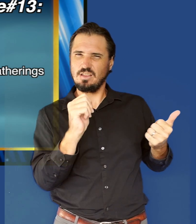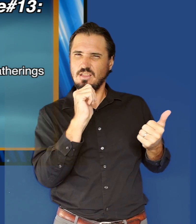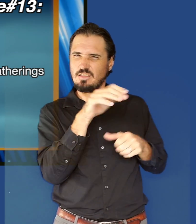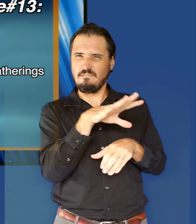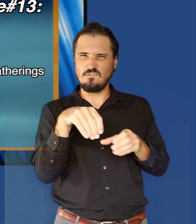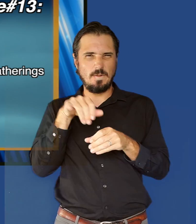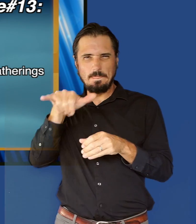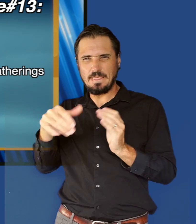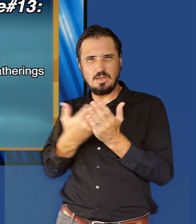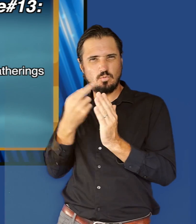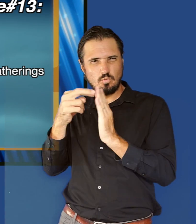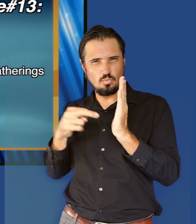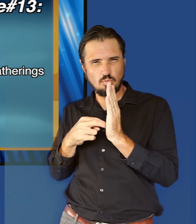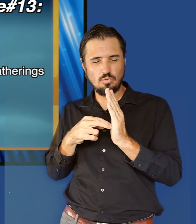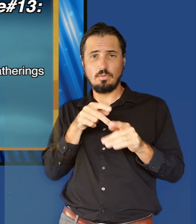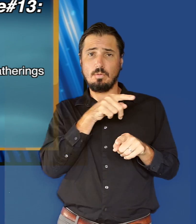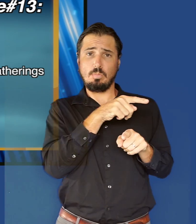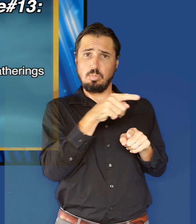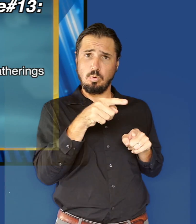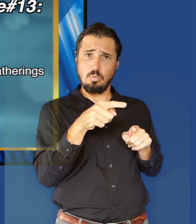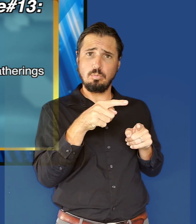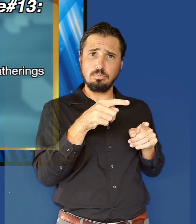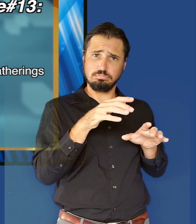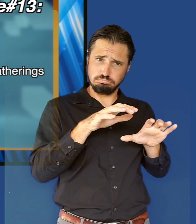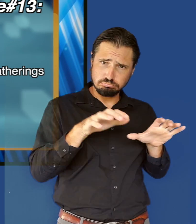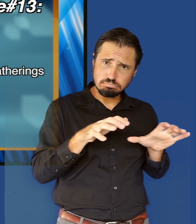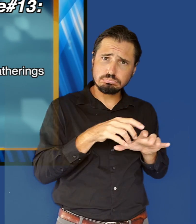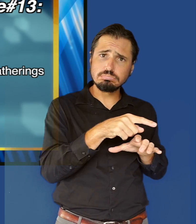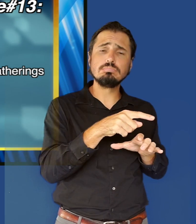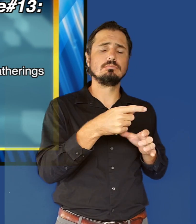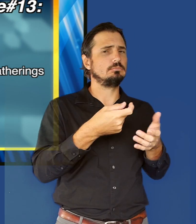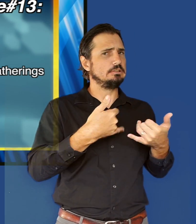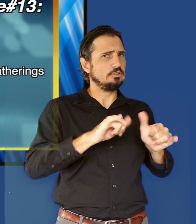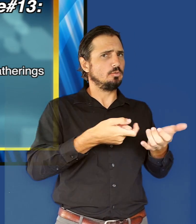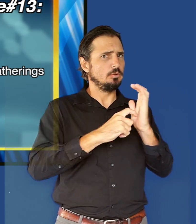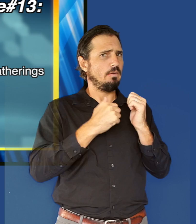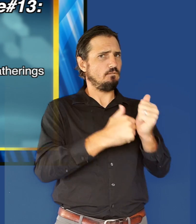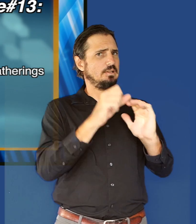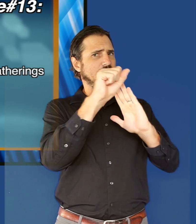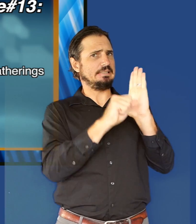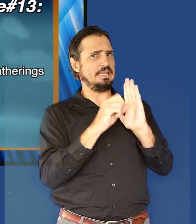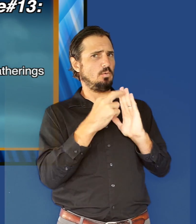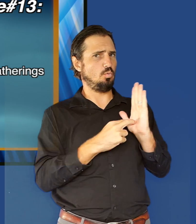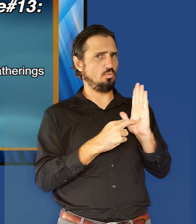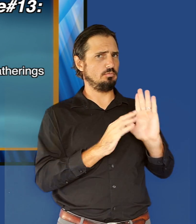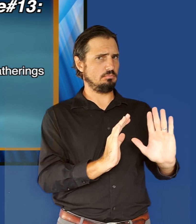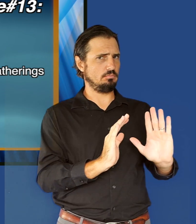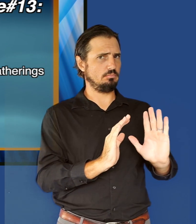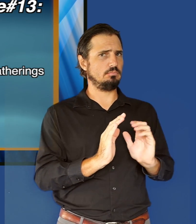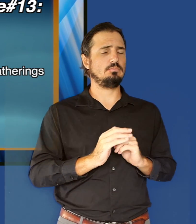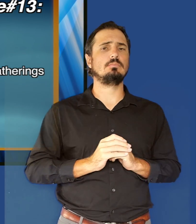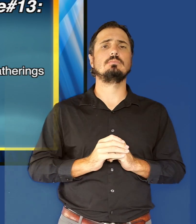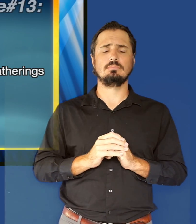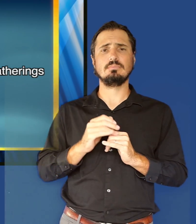and restaurants. Those allowable activities must follow state rules, as ordered by the Governor.